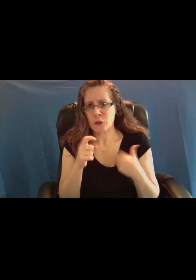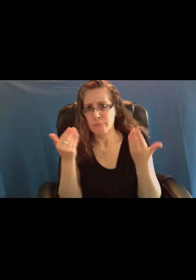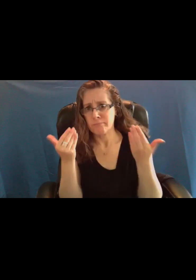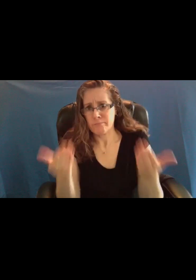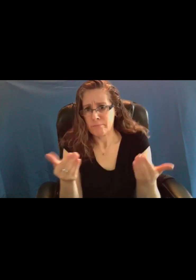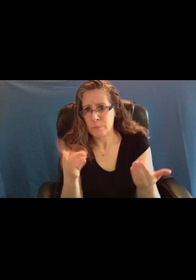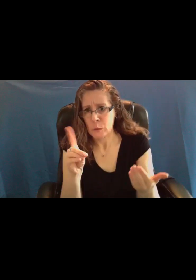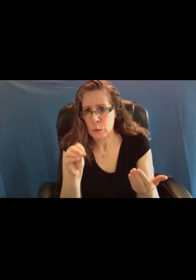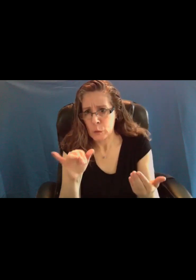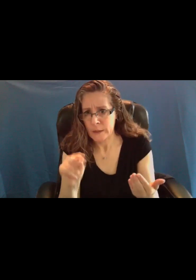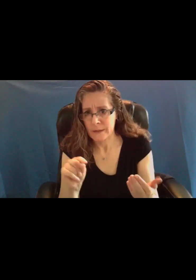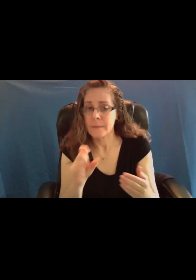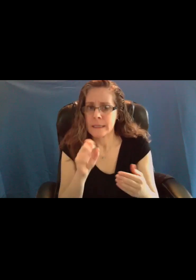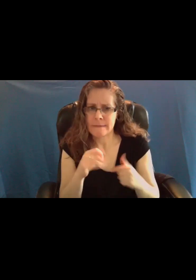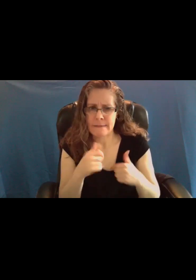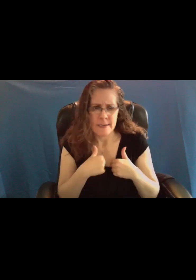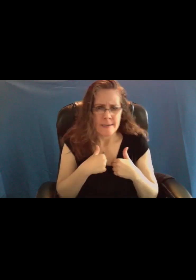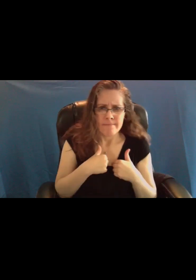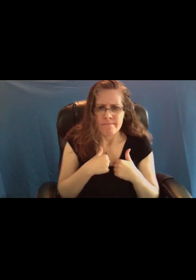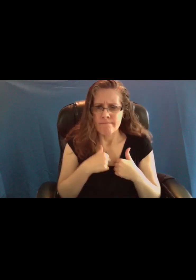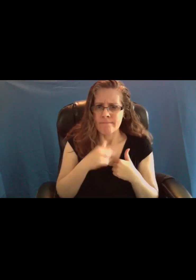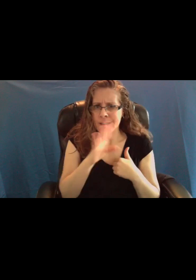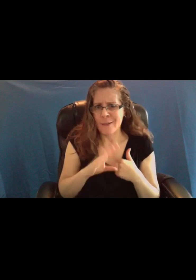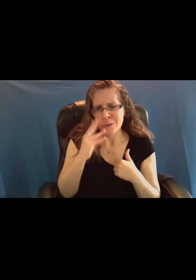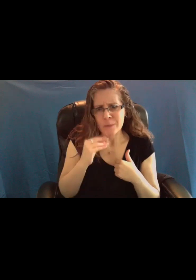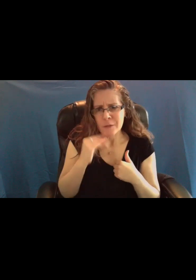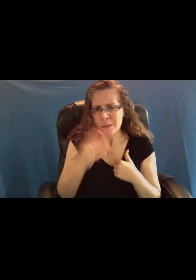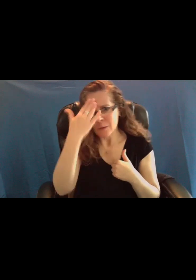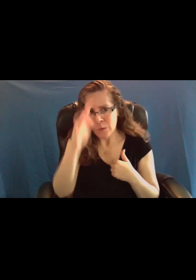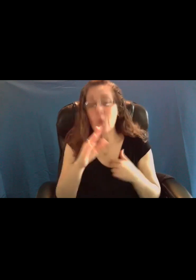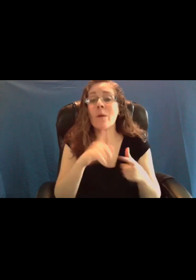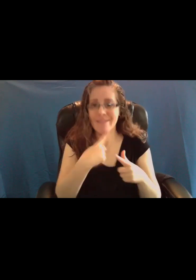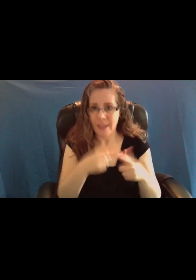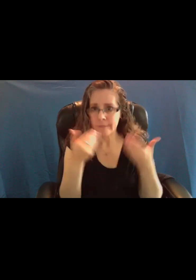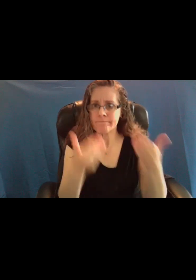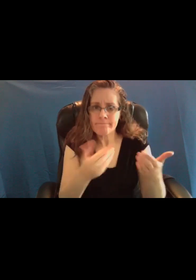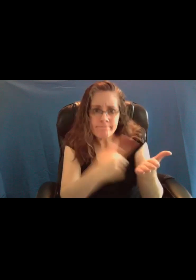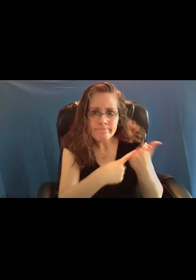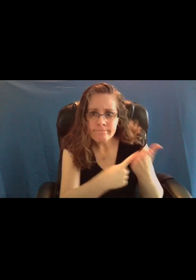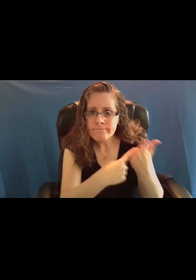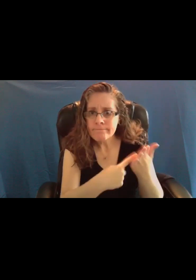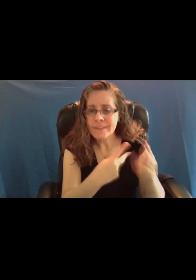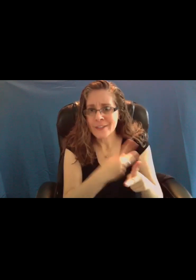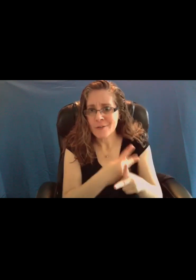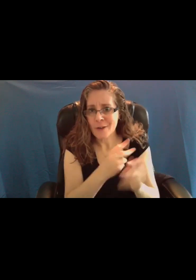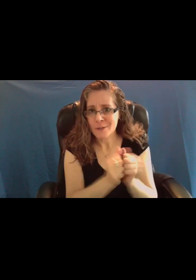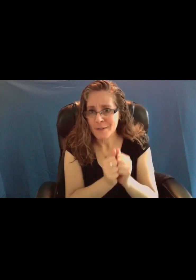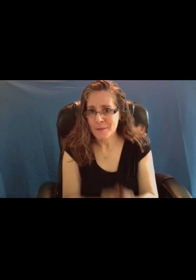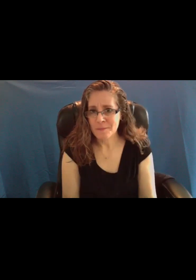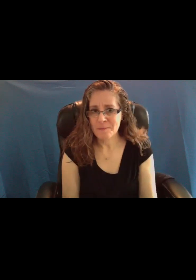this interactive dialogue. So, in the next coming slides we're going